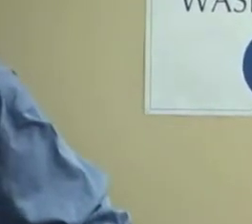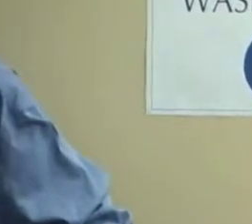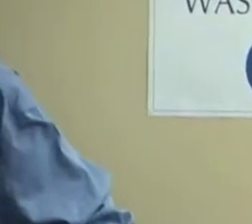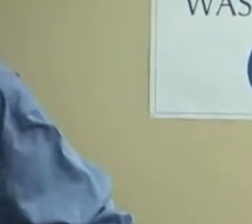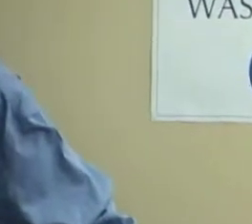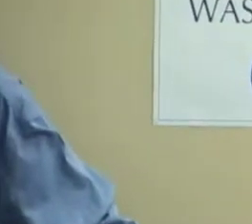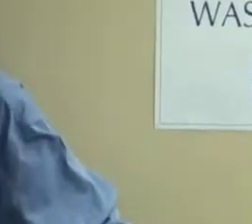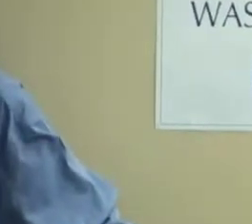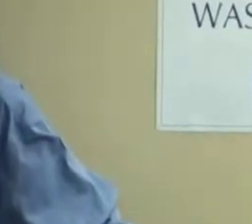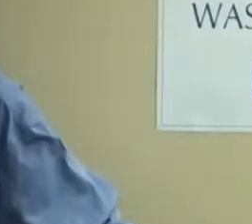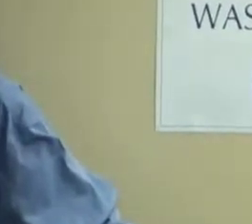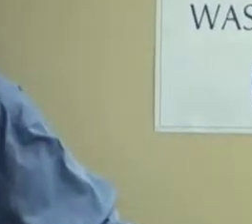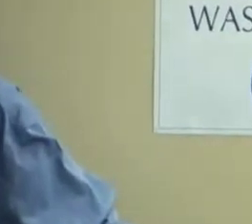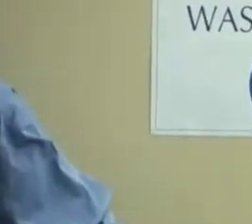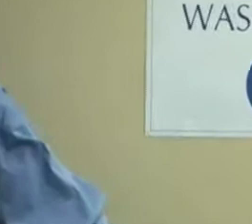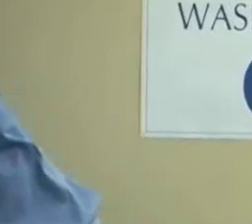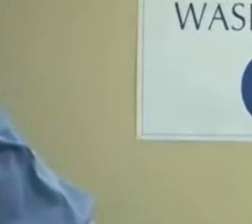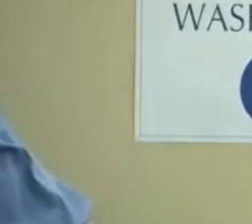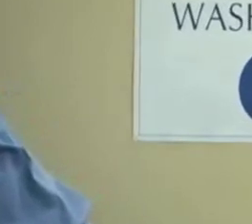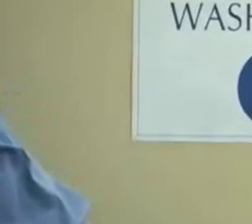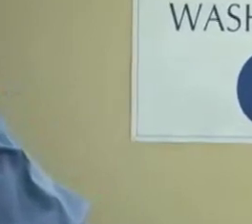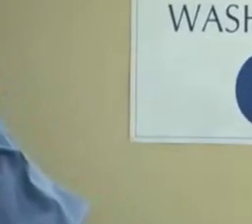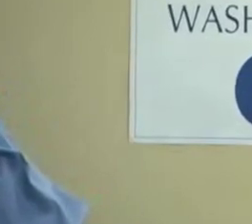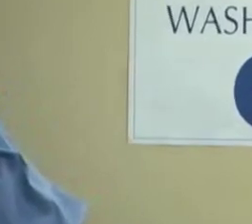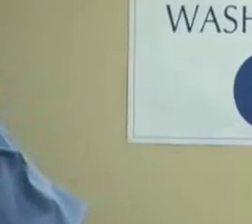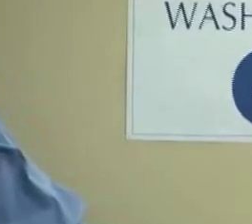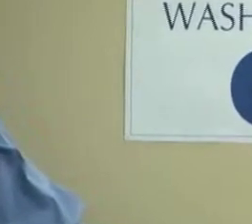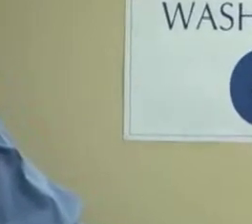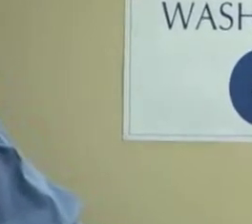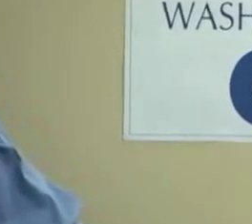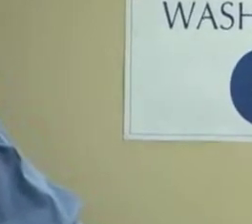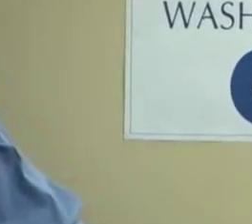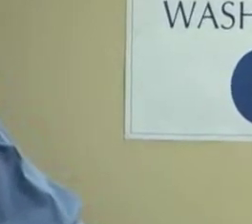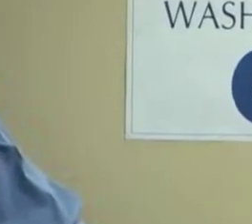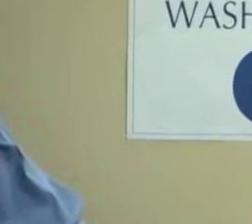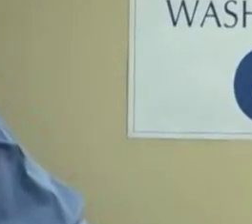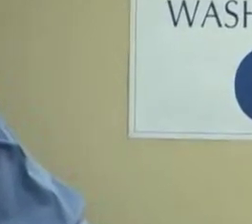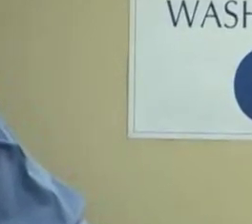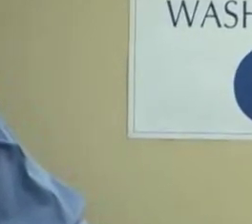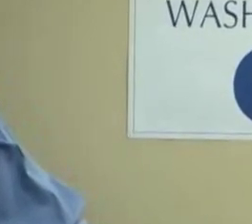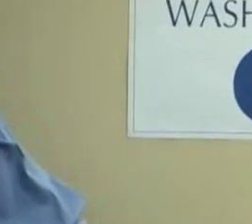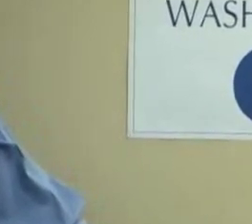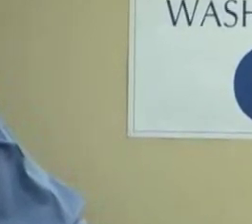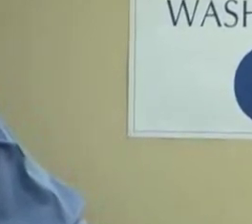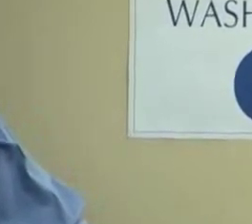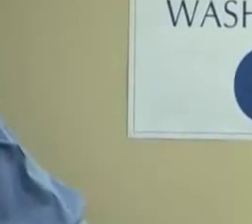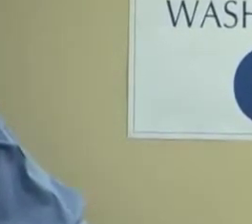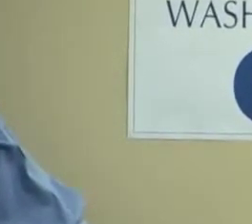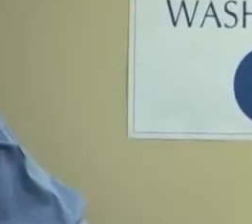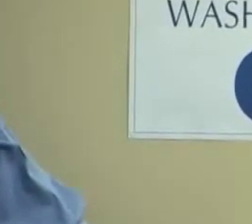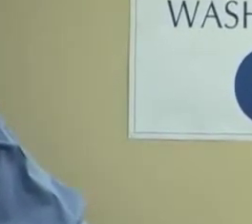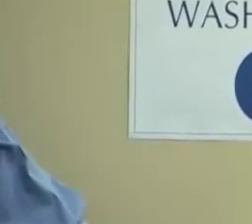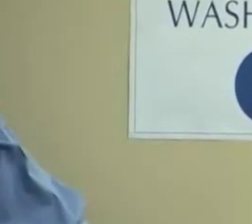[Audience member] So about five years ago there was a bill passed that all new buildings being built in Toronto had to be made accessible.